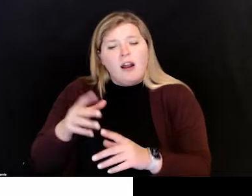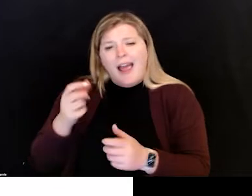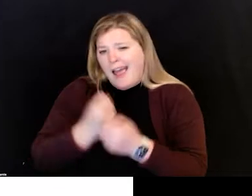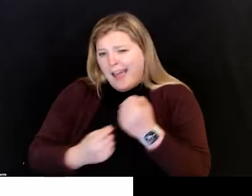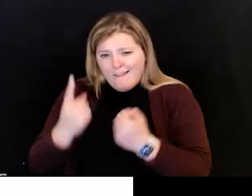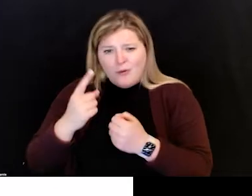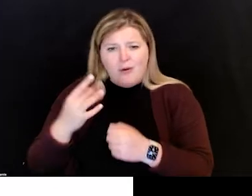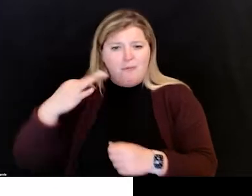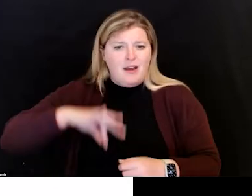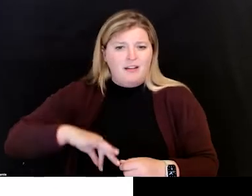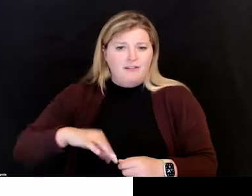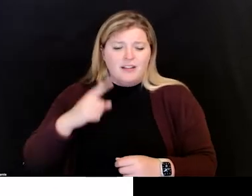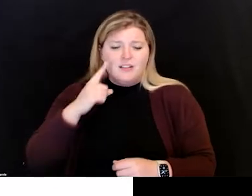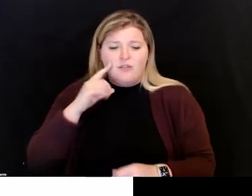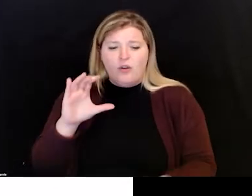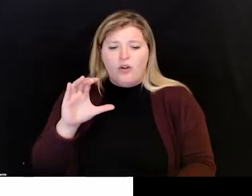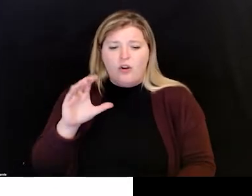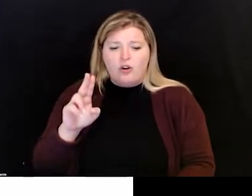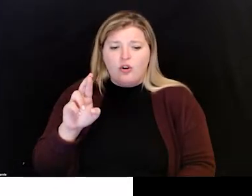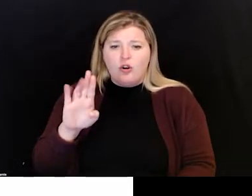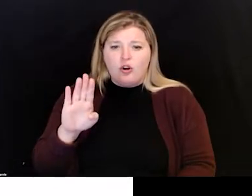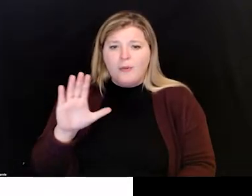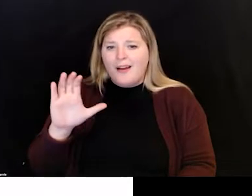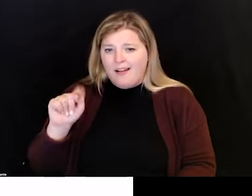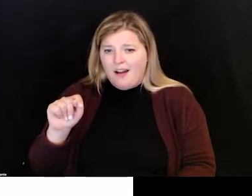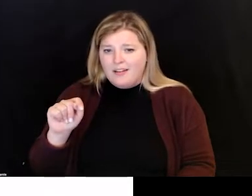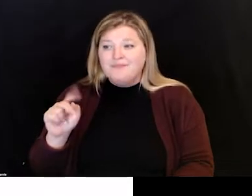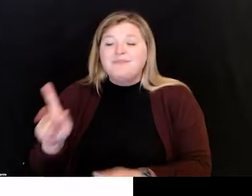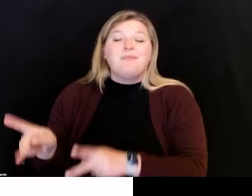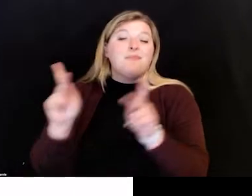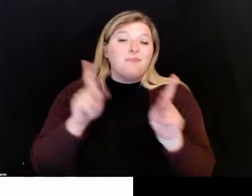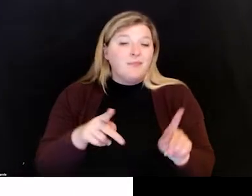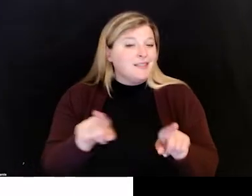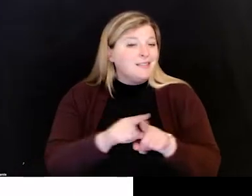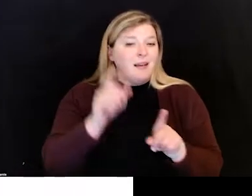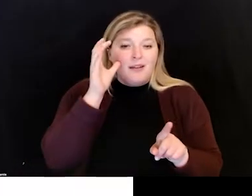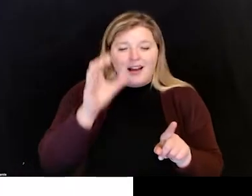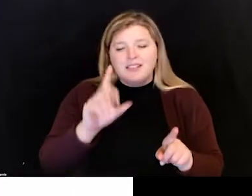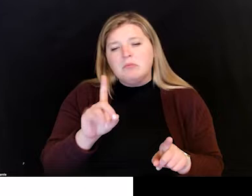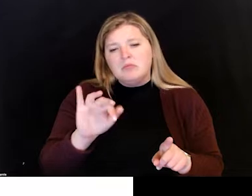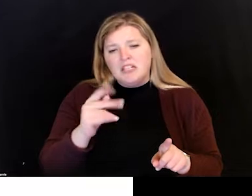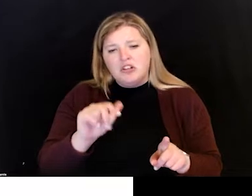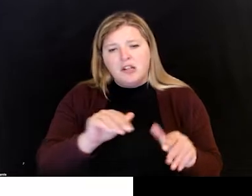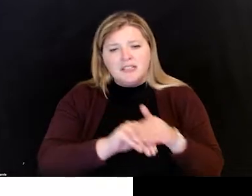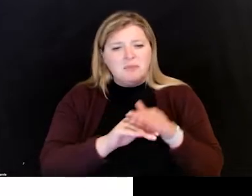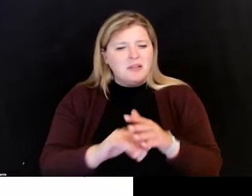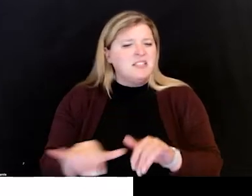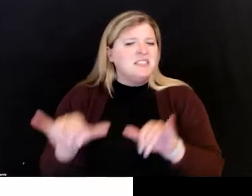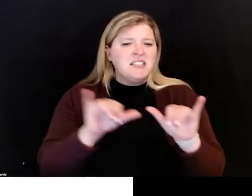Accessibility--digital accessibility is the same. Everyone can benefit from it.